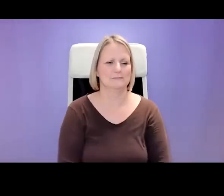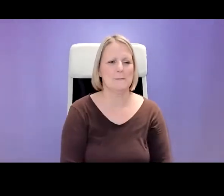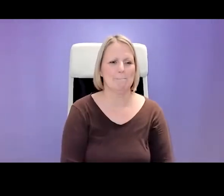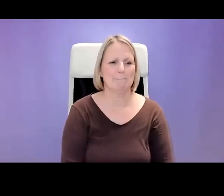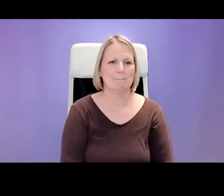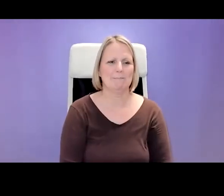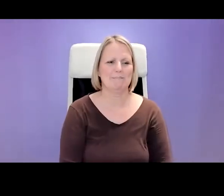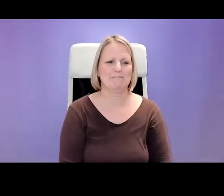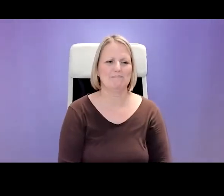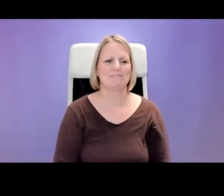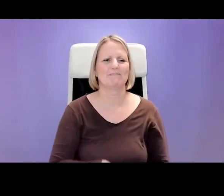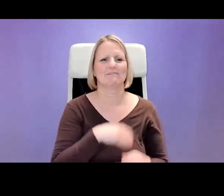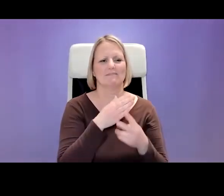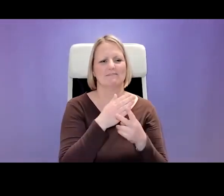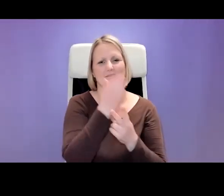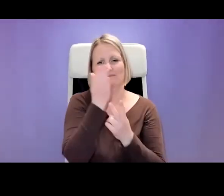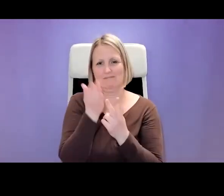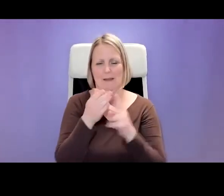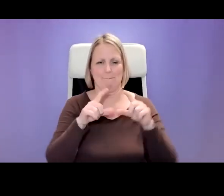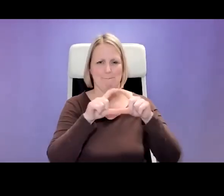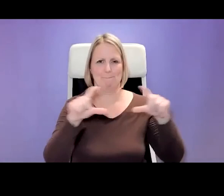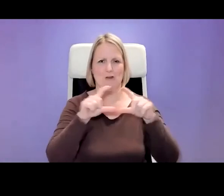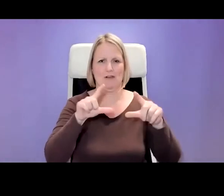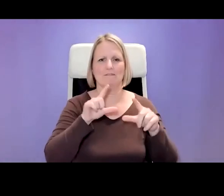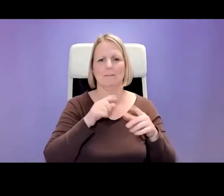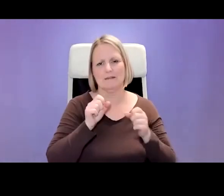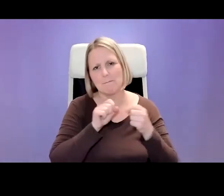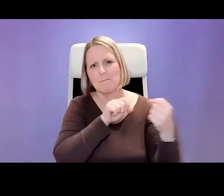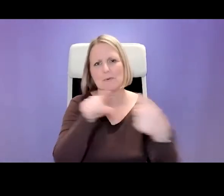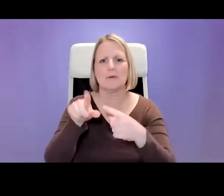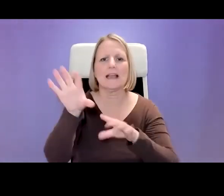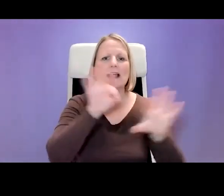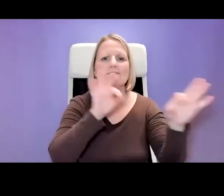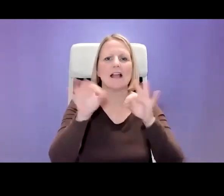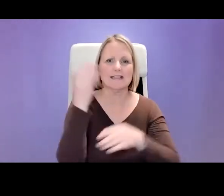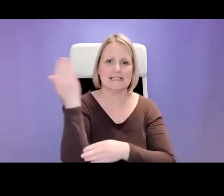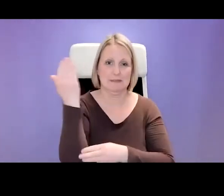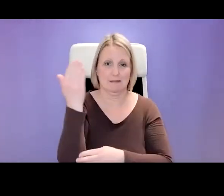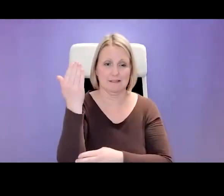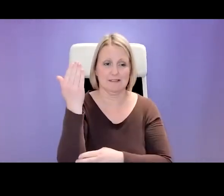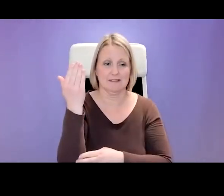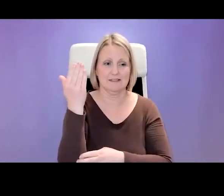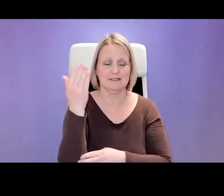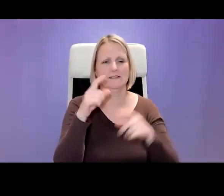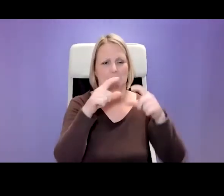So the second part of the paragraph that we sent with our invitation to the speakers read as follows,